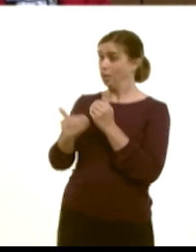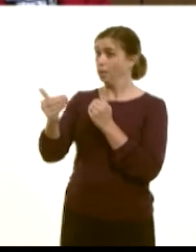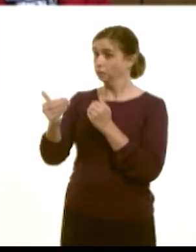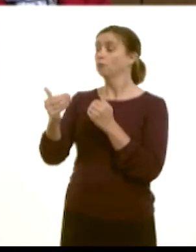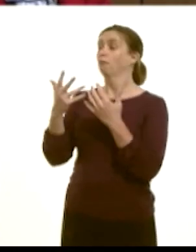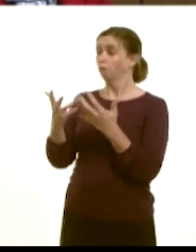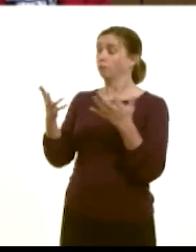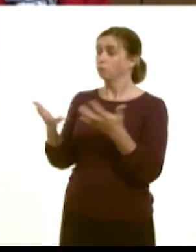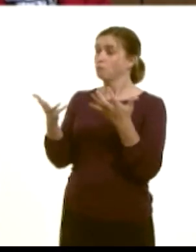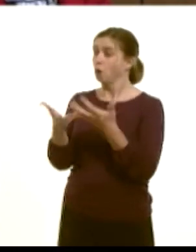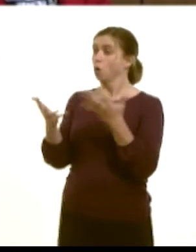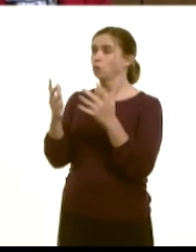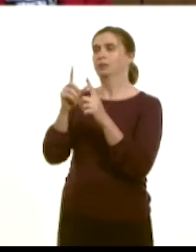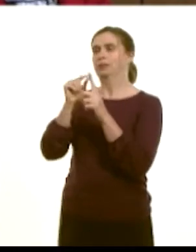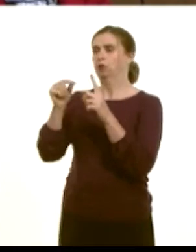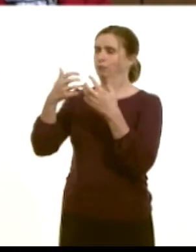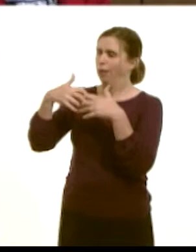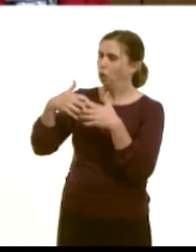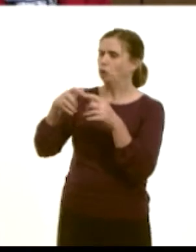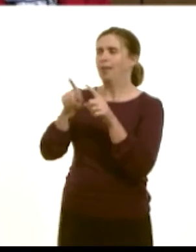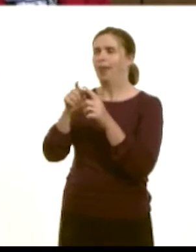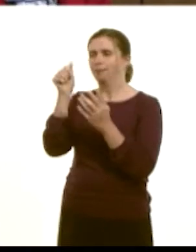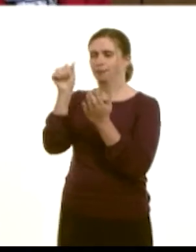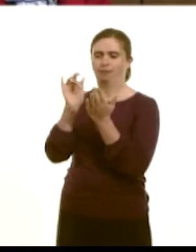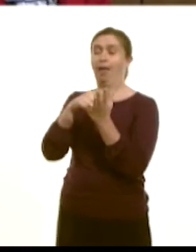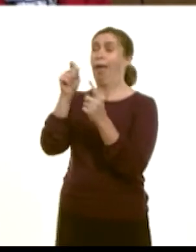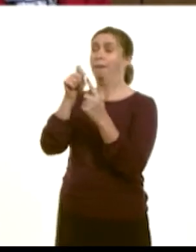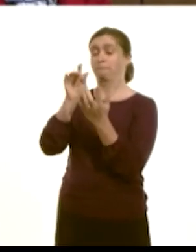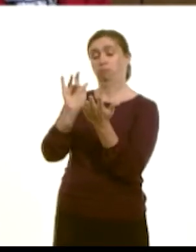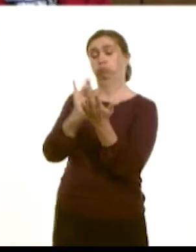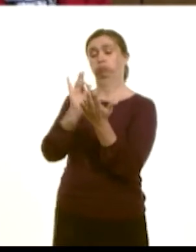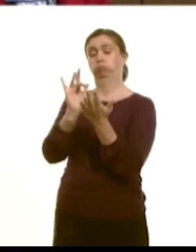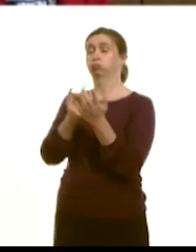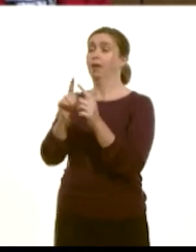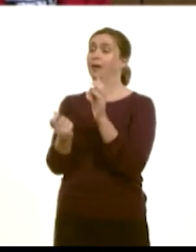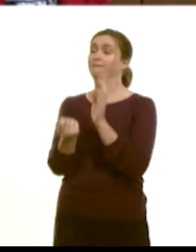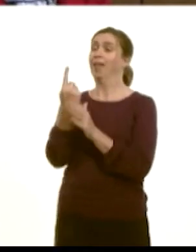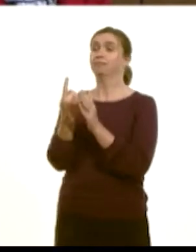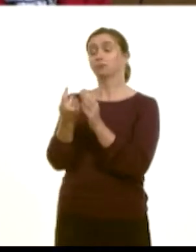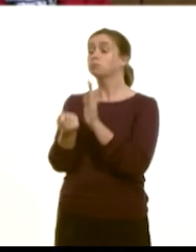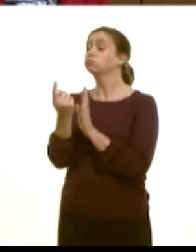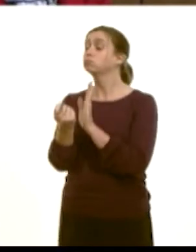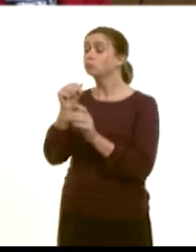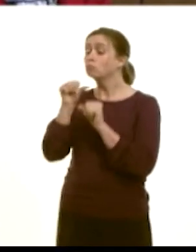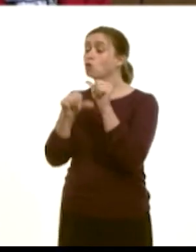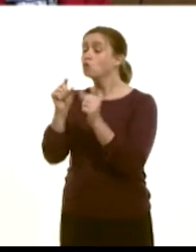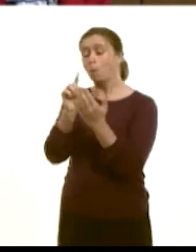to develop digital technology, such as a smartphone app and an events programme, to build of course on its existing food and drink festival.